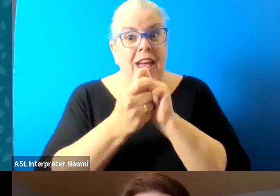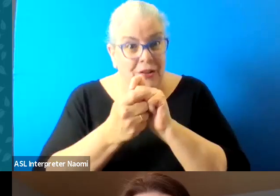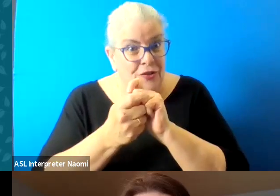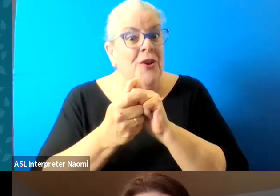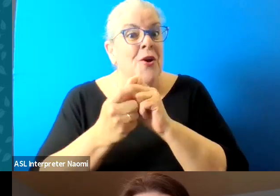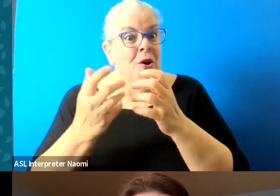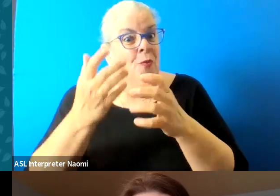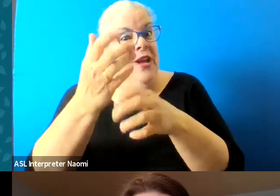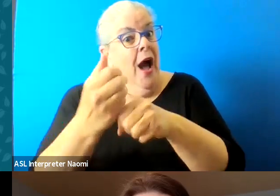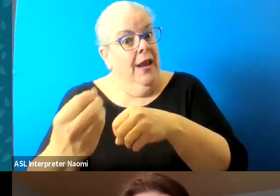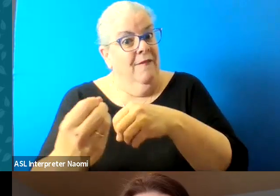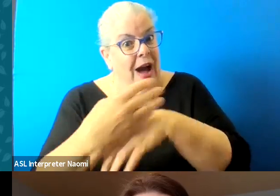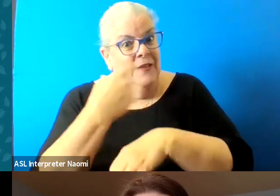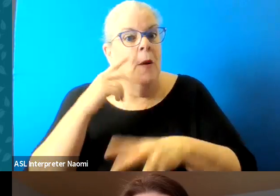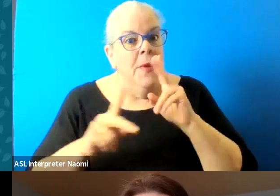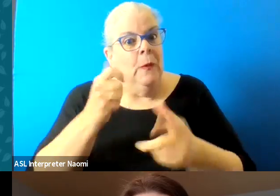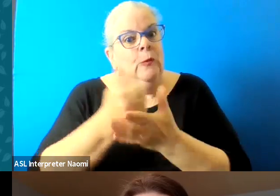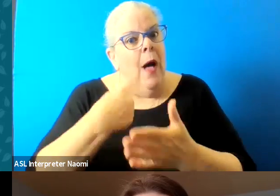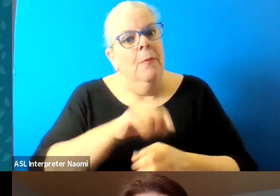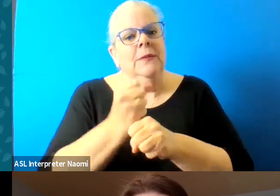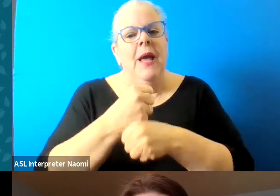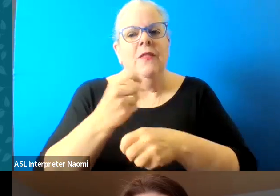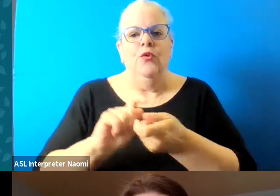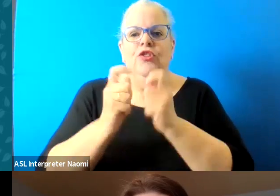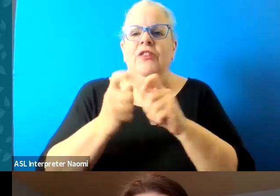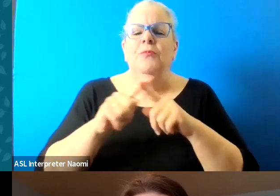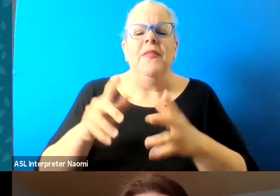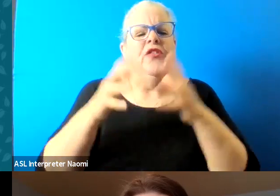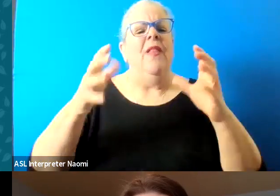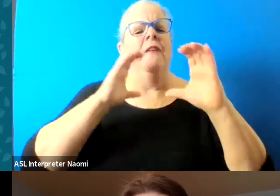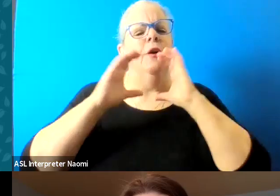but there's a lot of communication that needs to happen